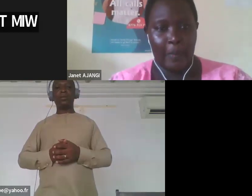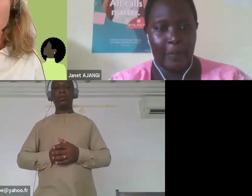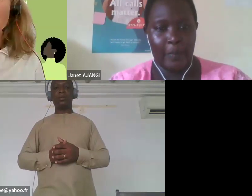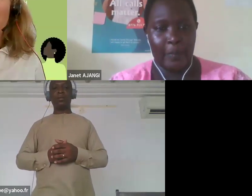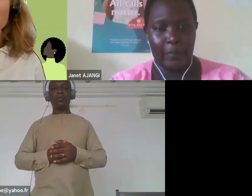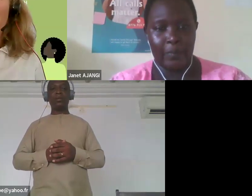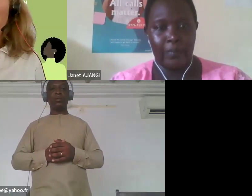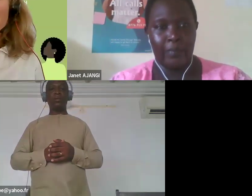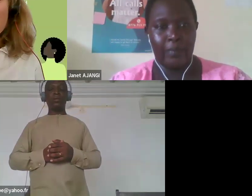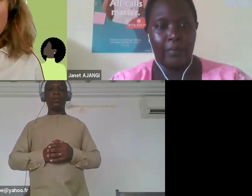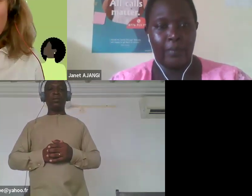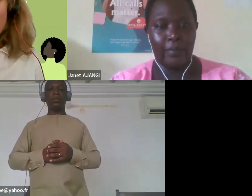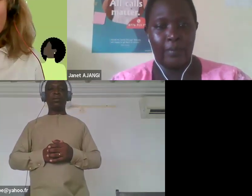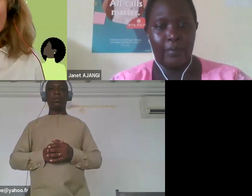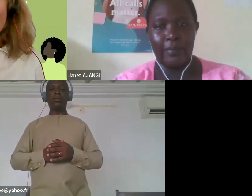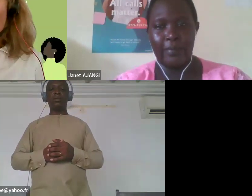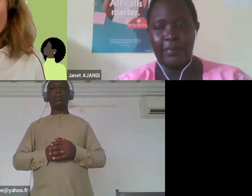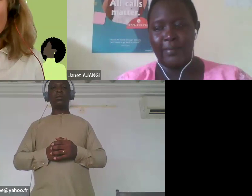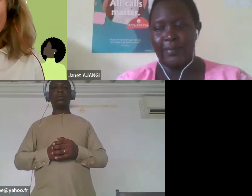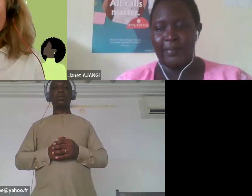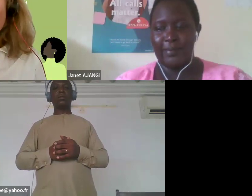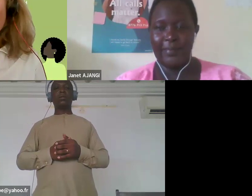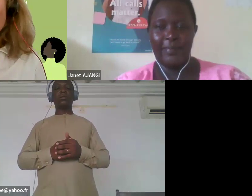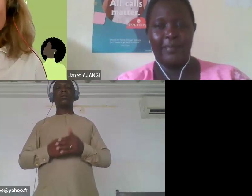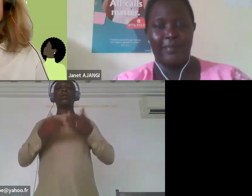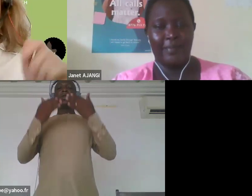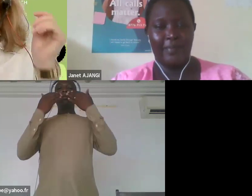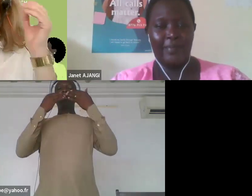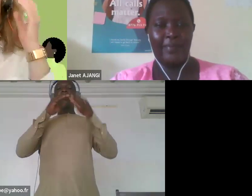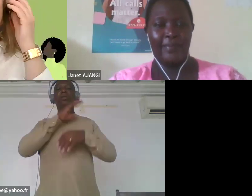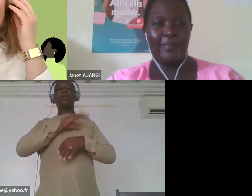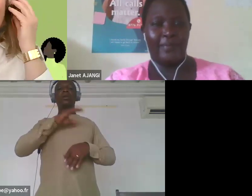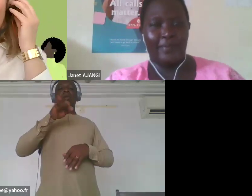you merci chère Jeanette c'est vraiment un plaisir